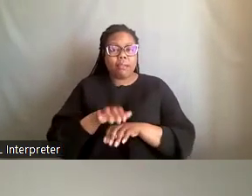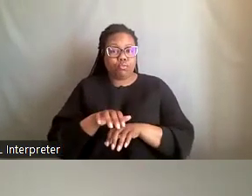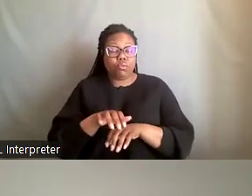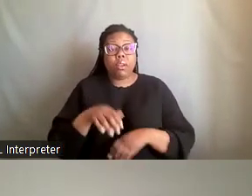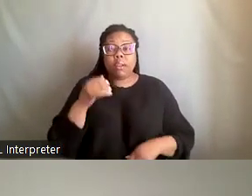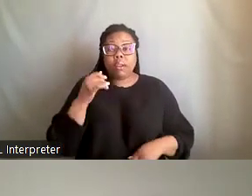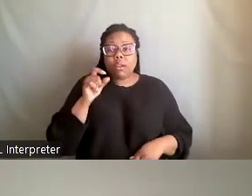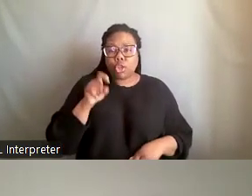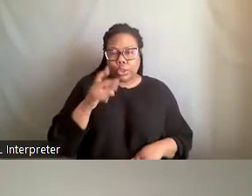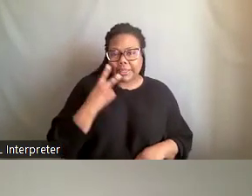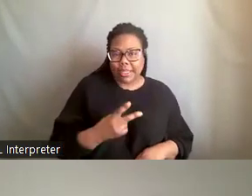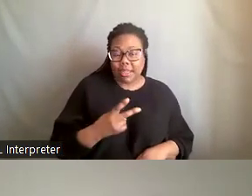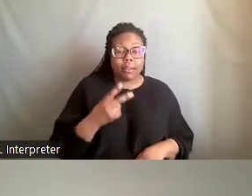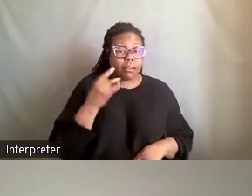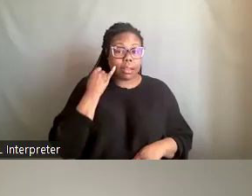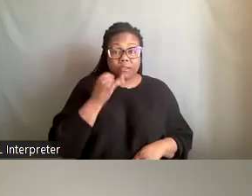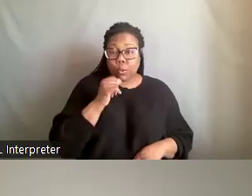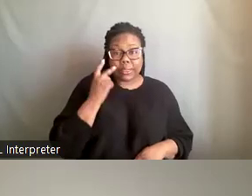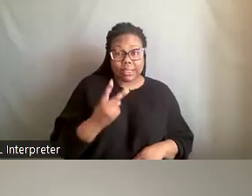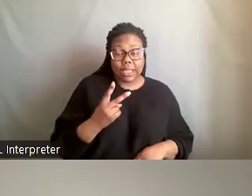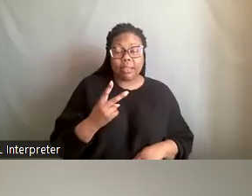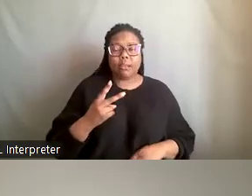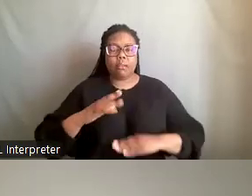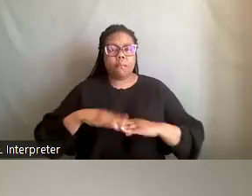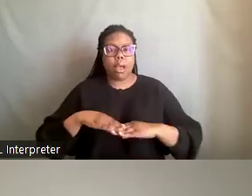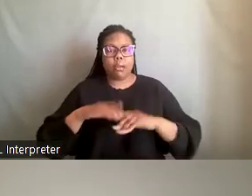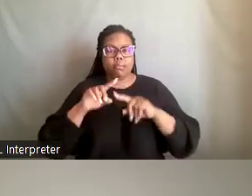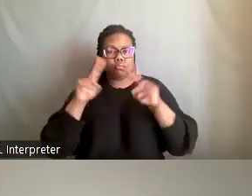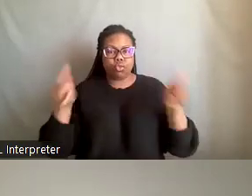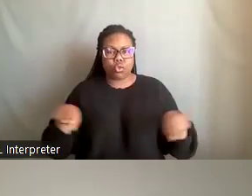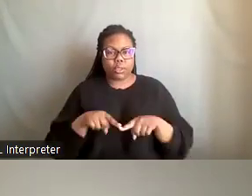captions should be showing. If they are not, you can go to --